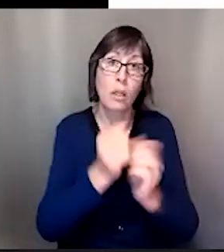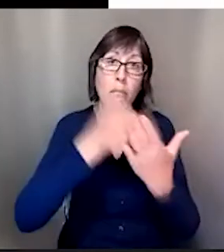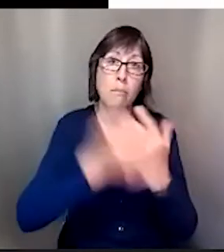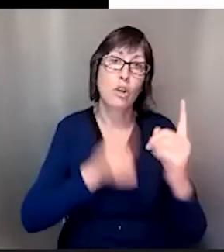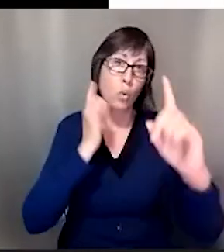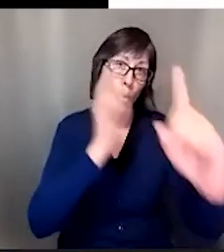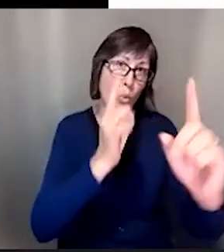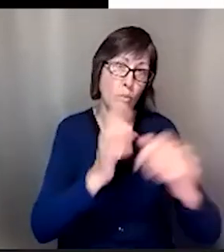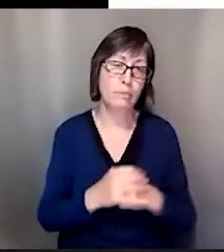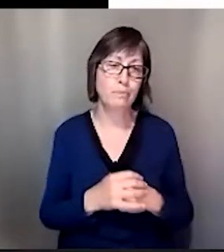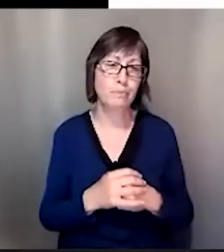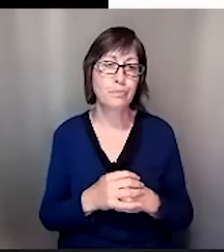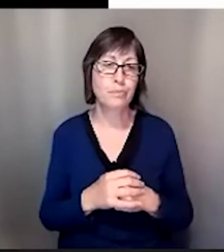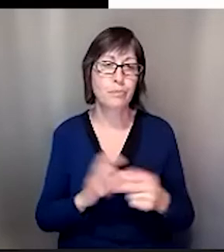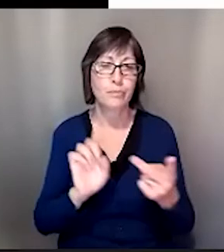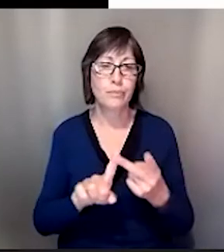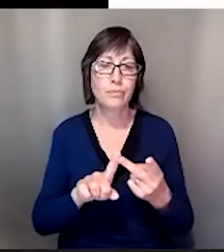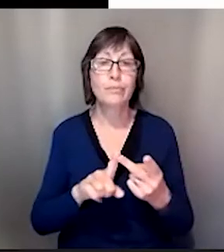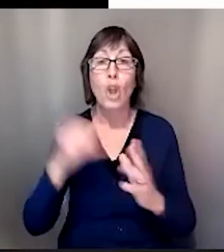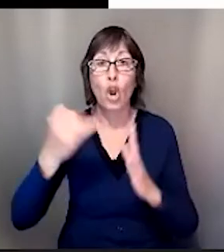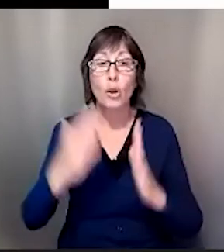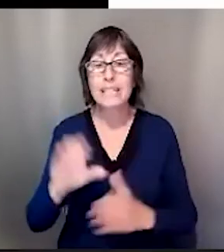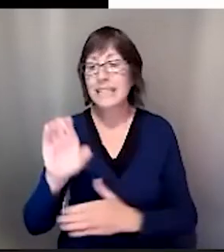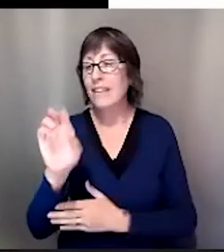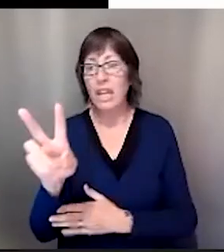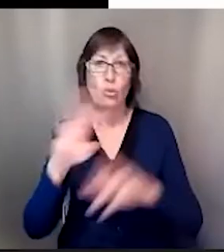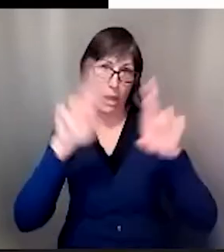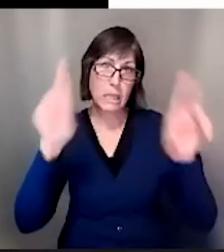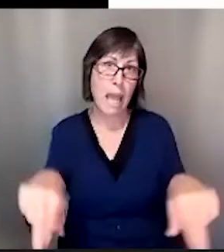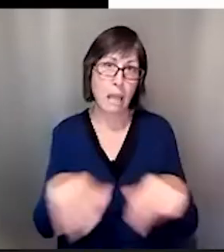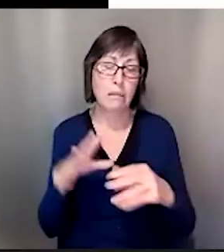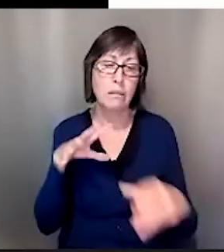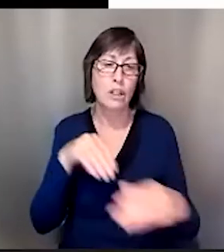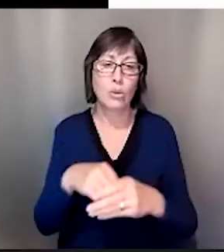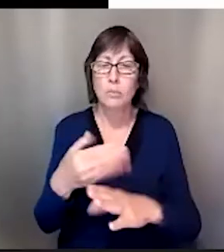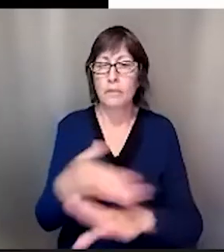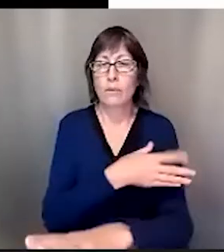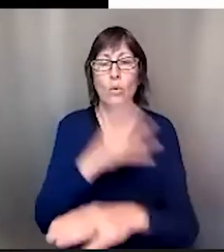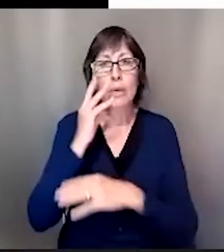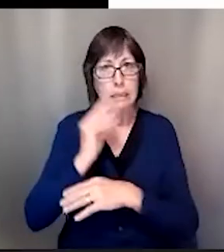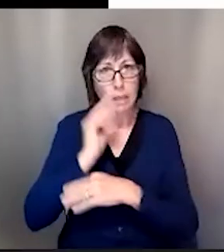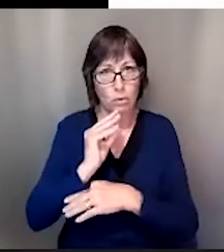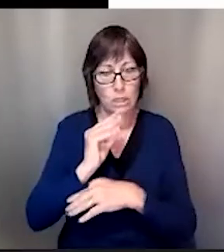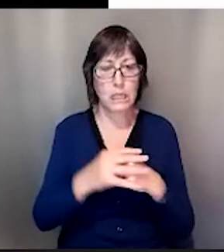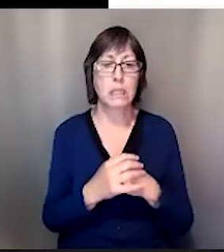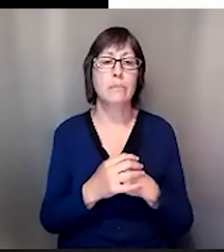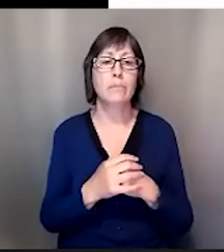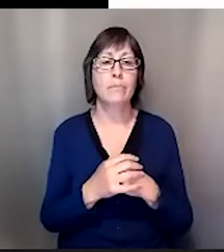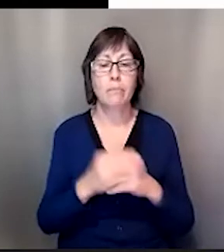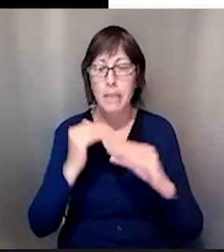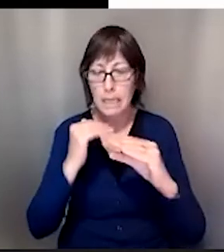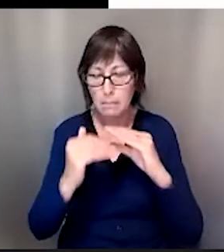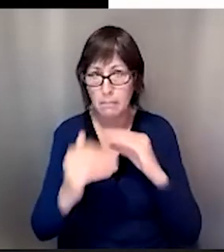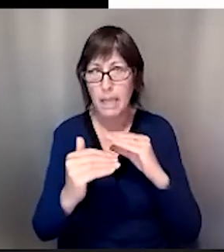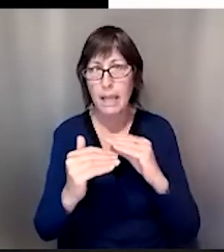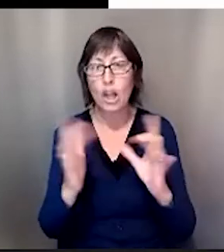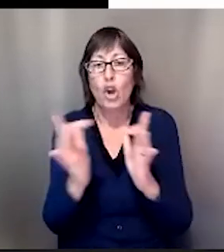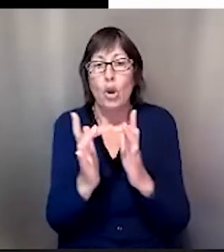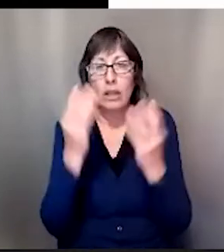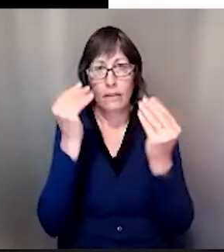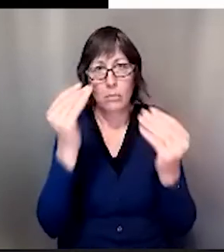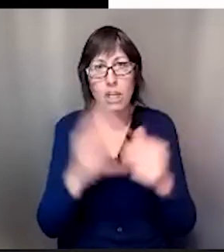Artist C.V. that includes previous experience, email and contact information. This will be